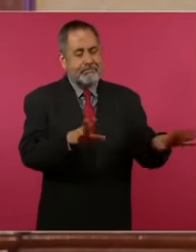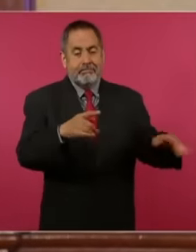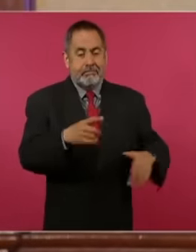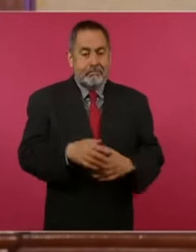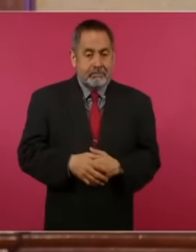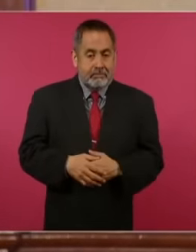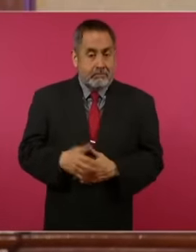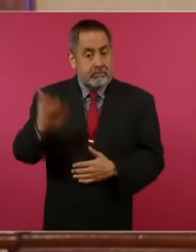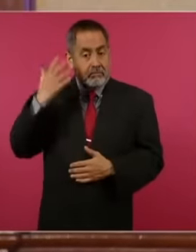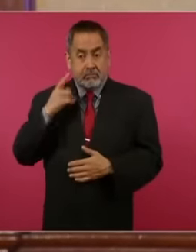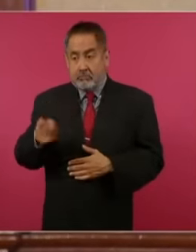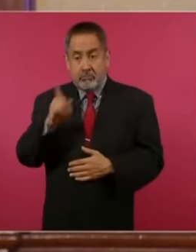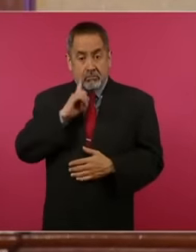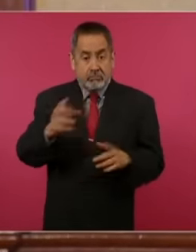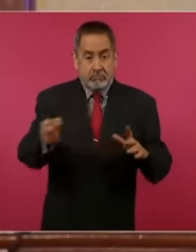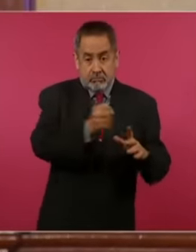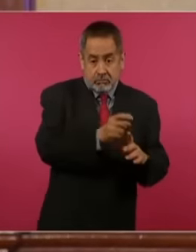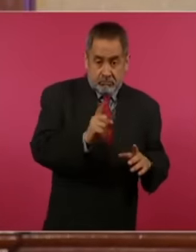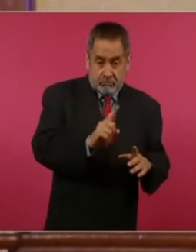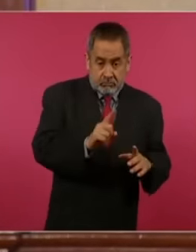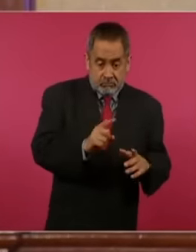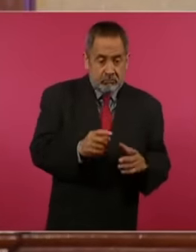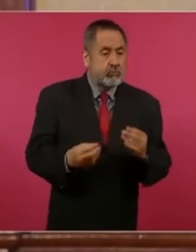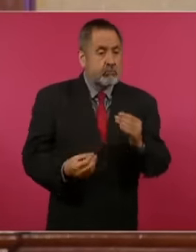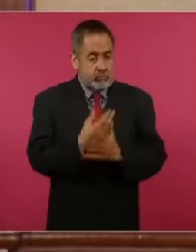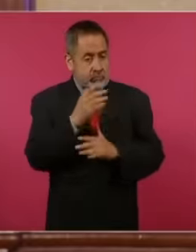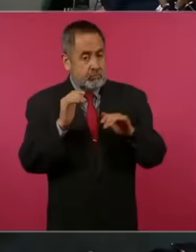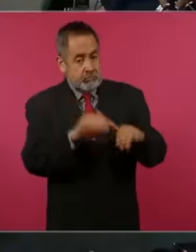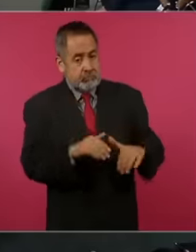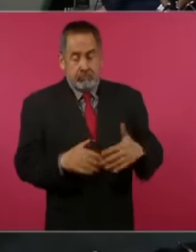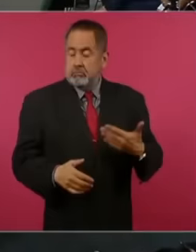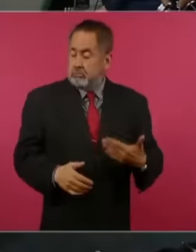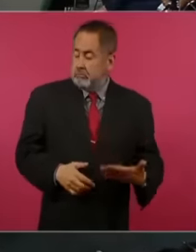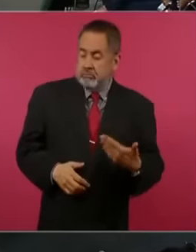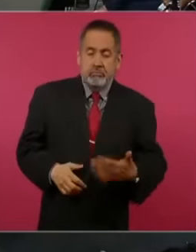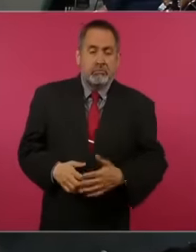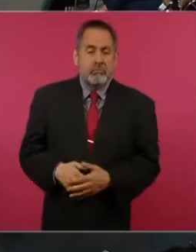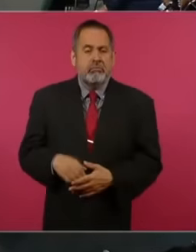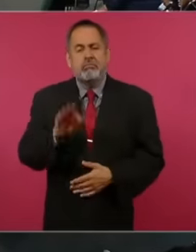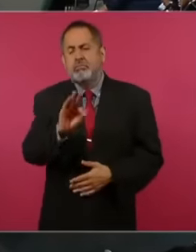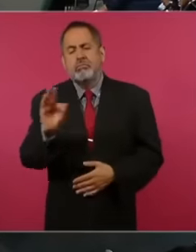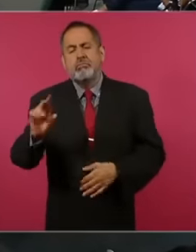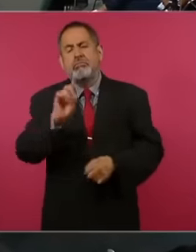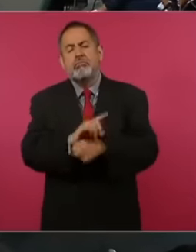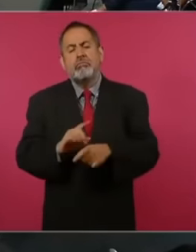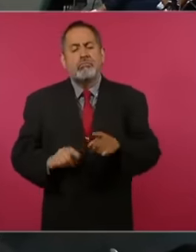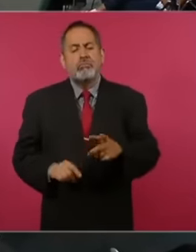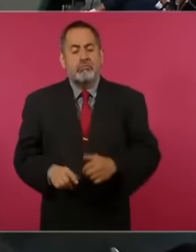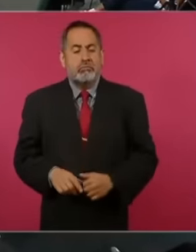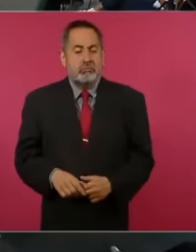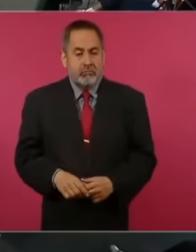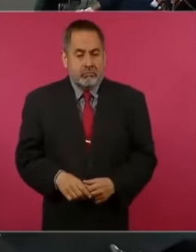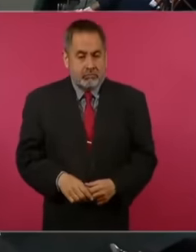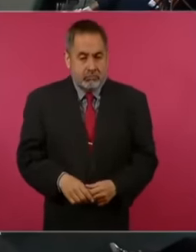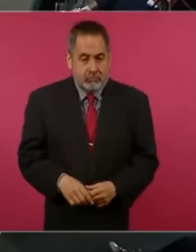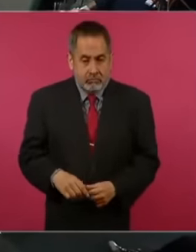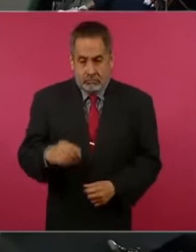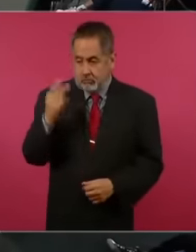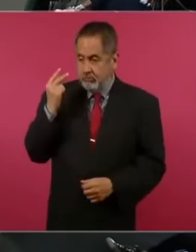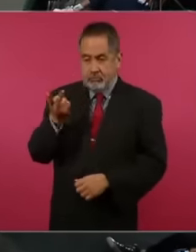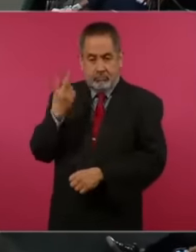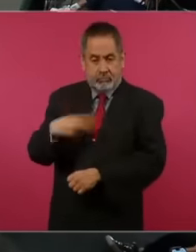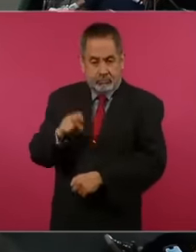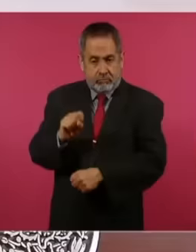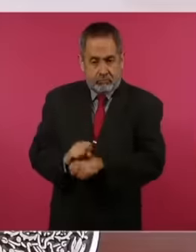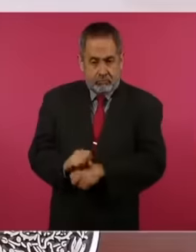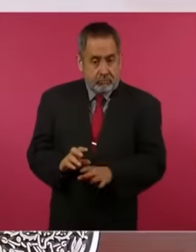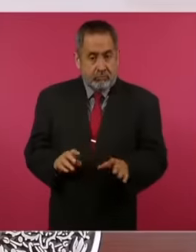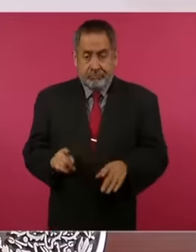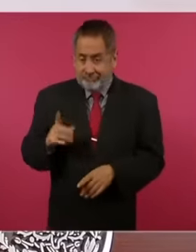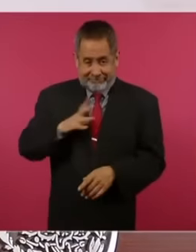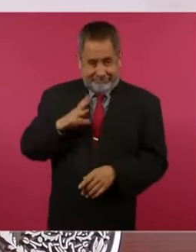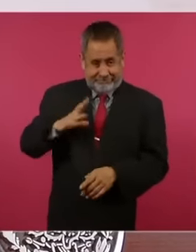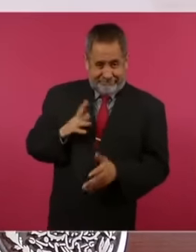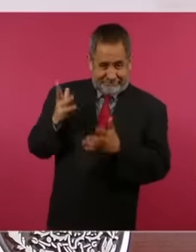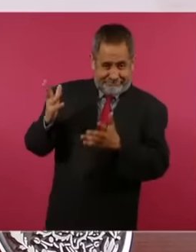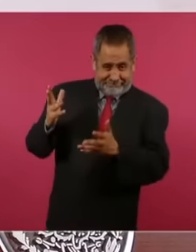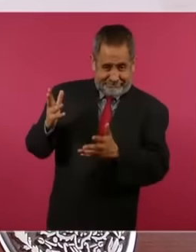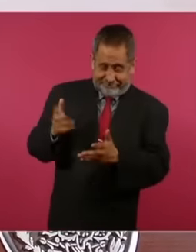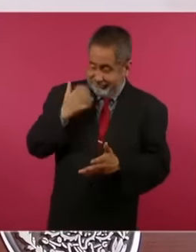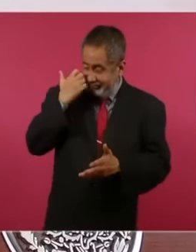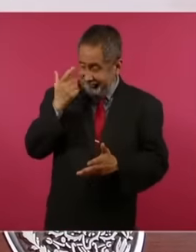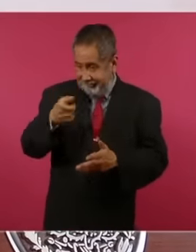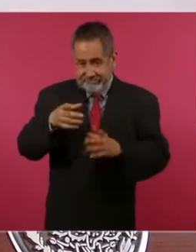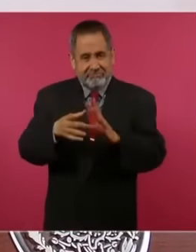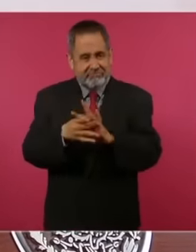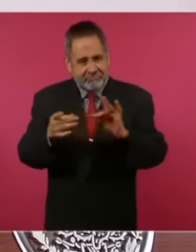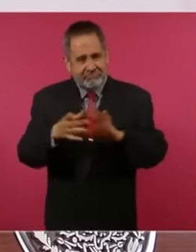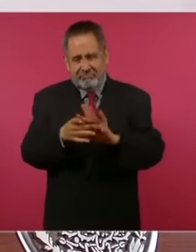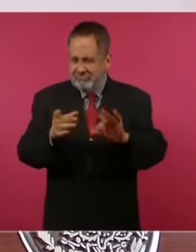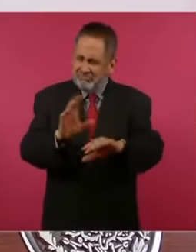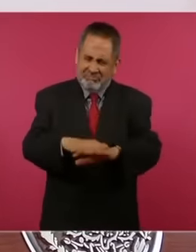true what date is two weeks ago but here it is the explanation of what